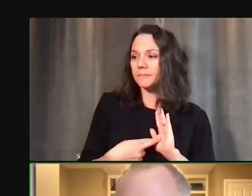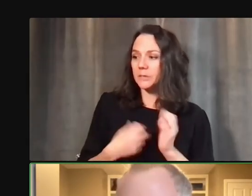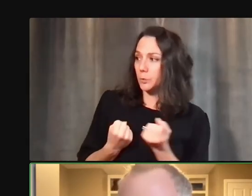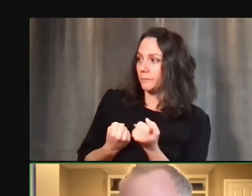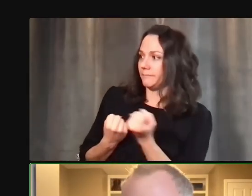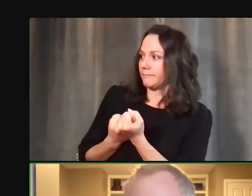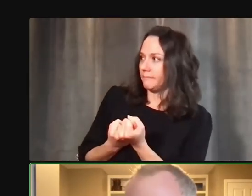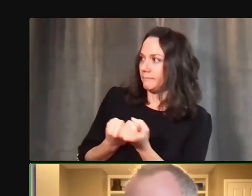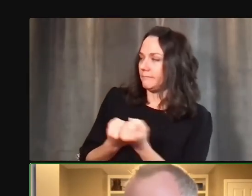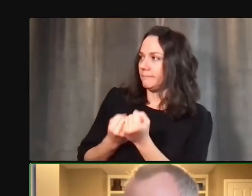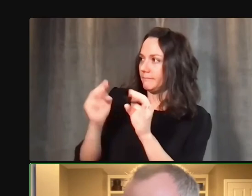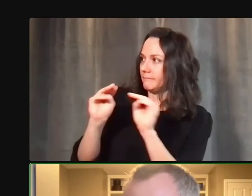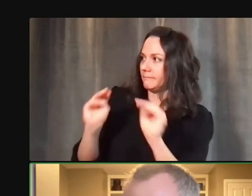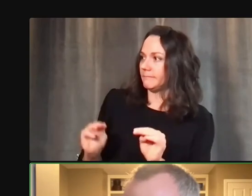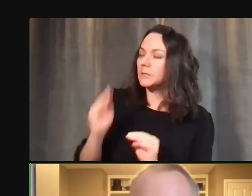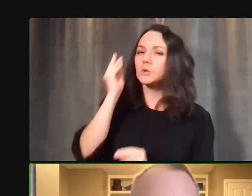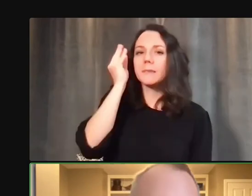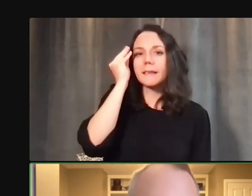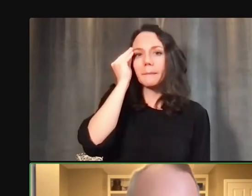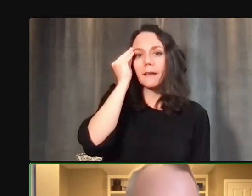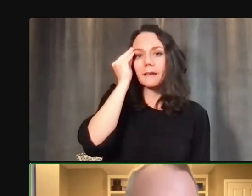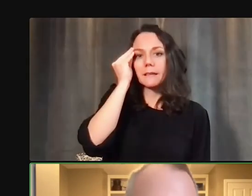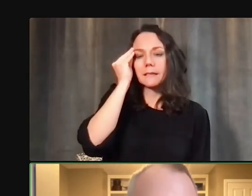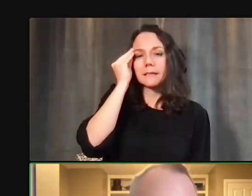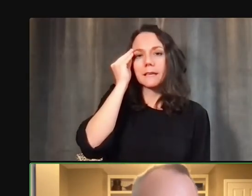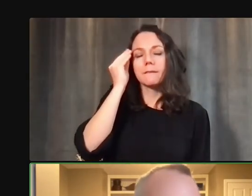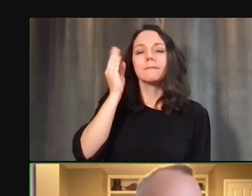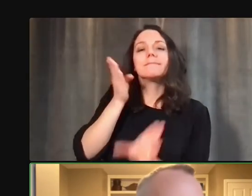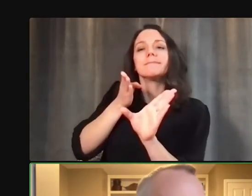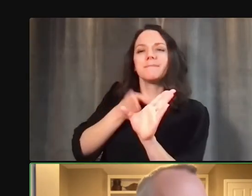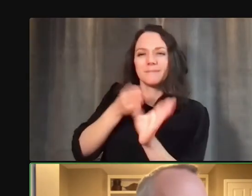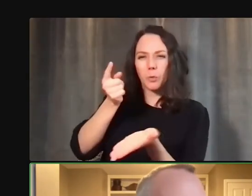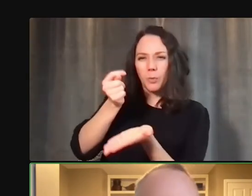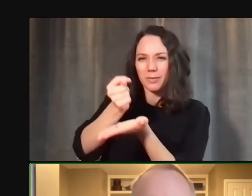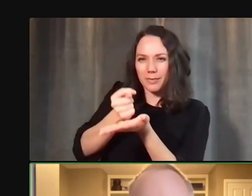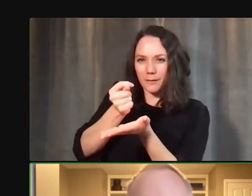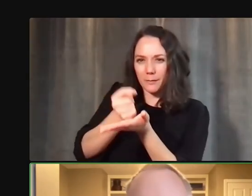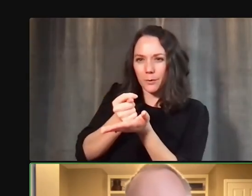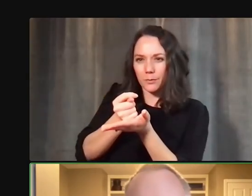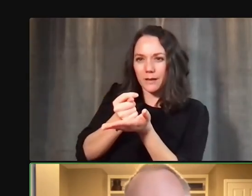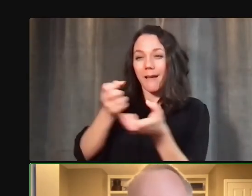in thinking about the psychotherapeutic opportunities here.